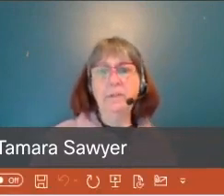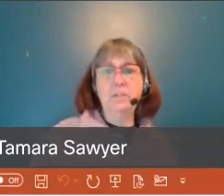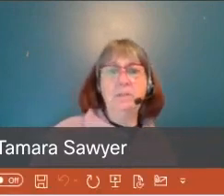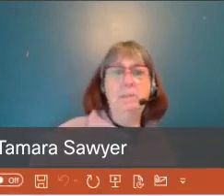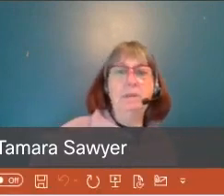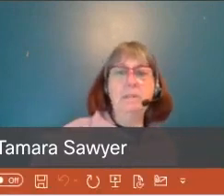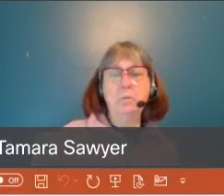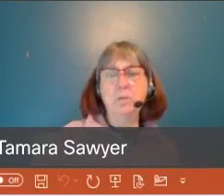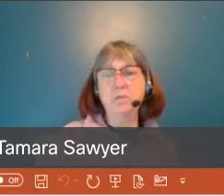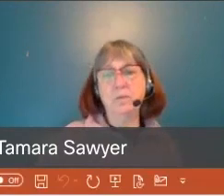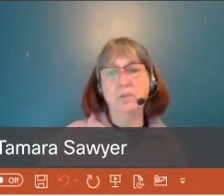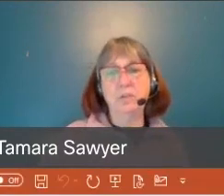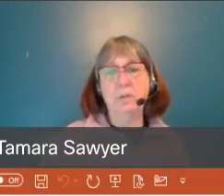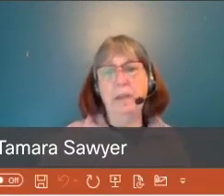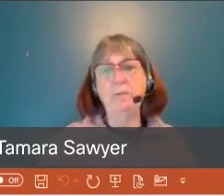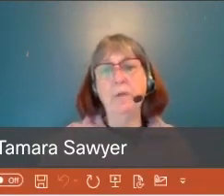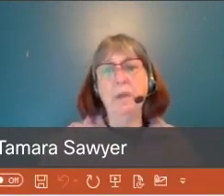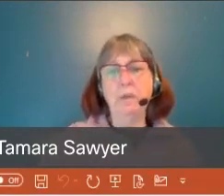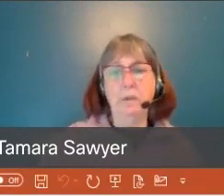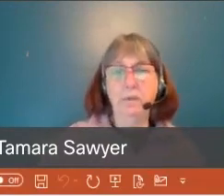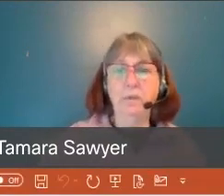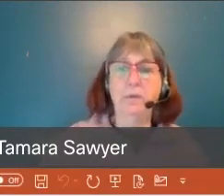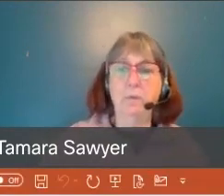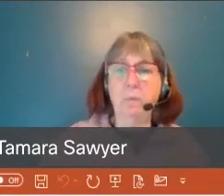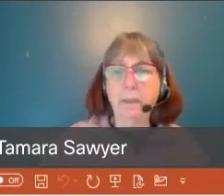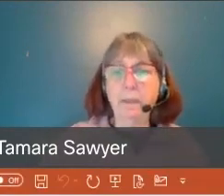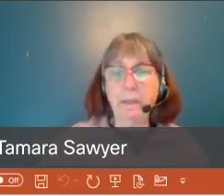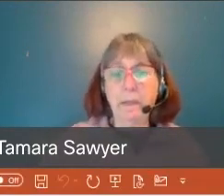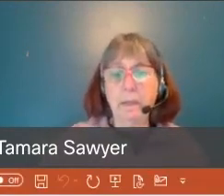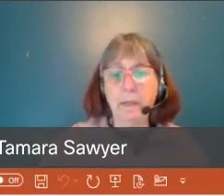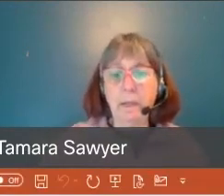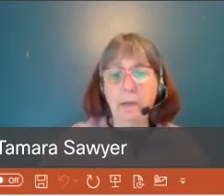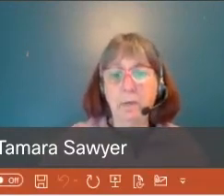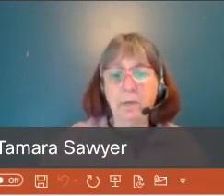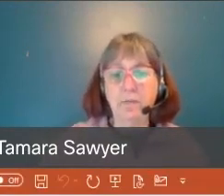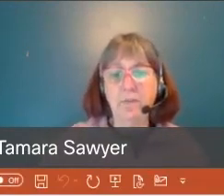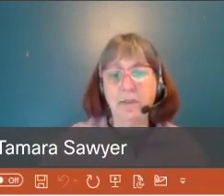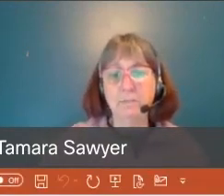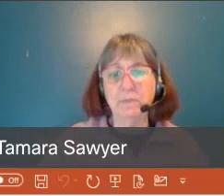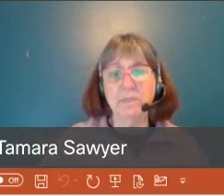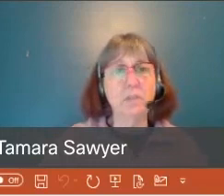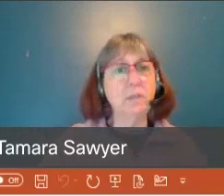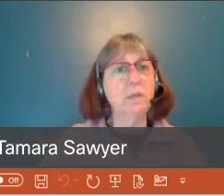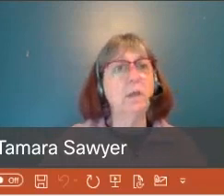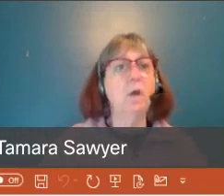it just depends on which version you have, you're either gonna right click on it and go into size and position,